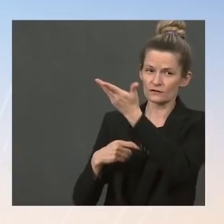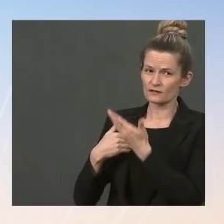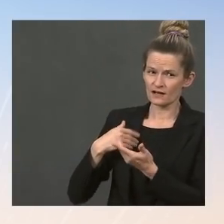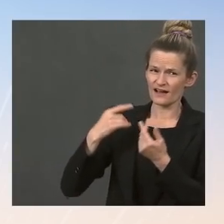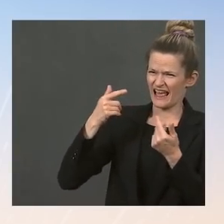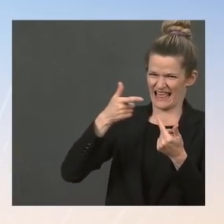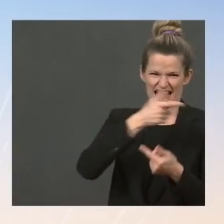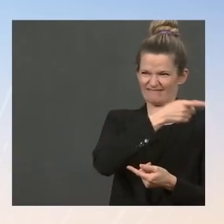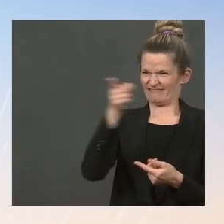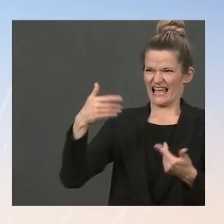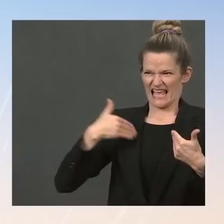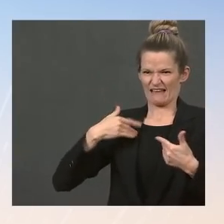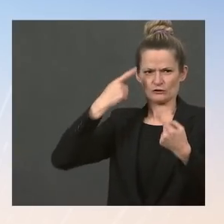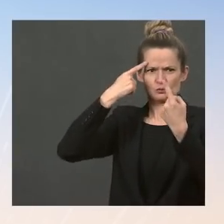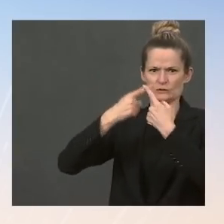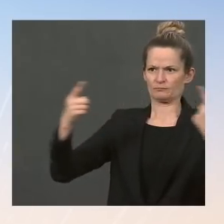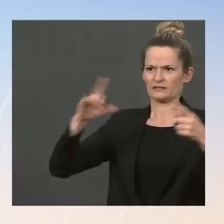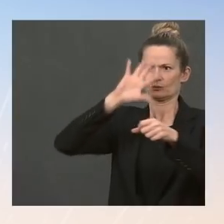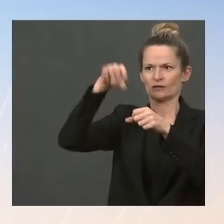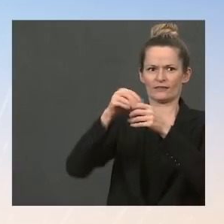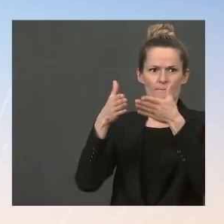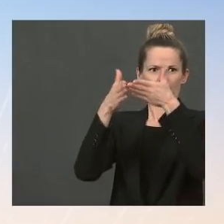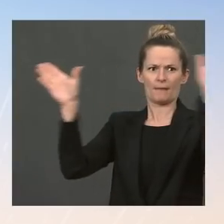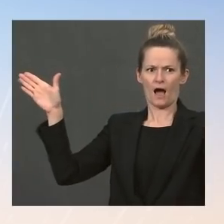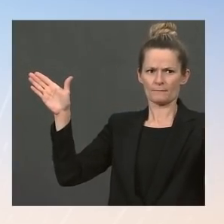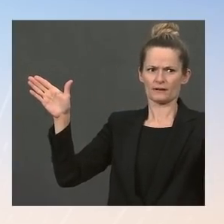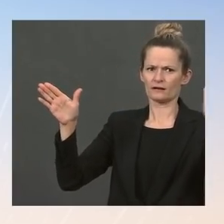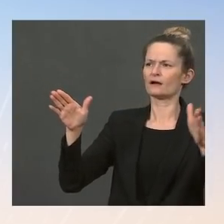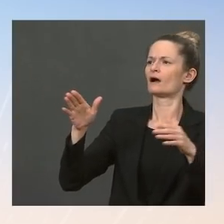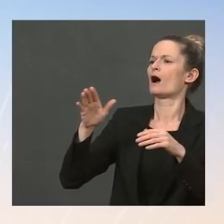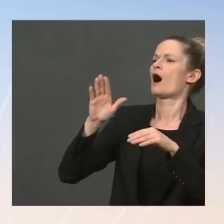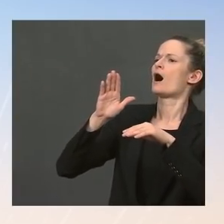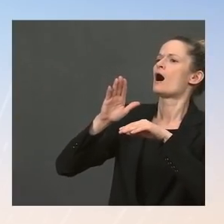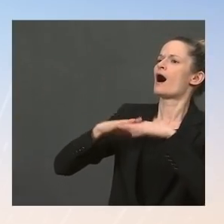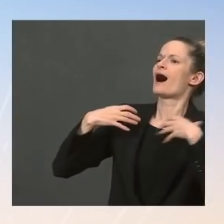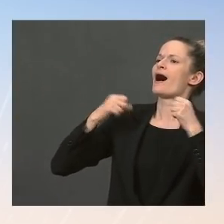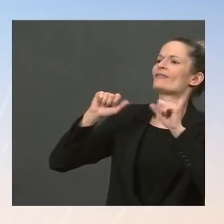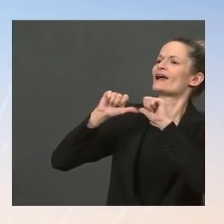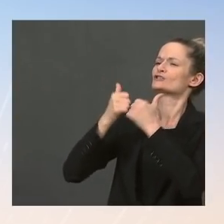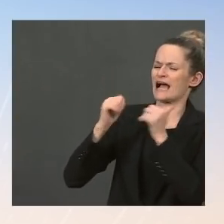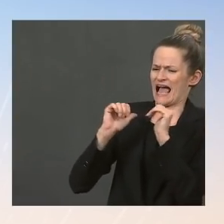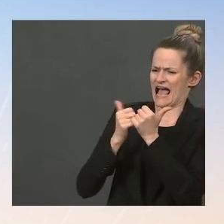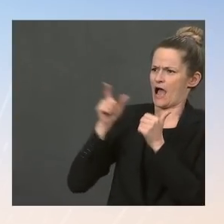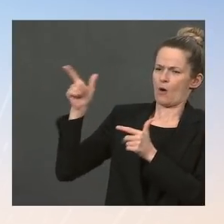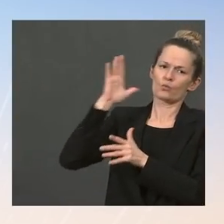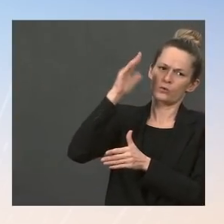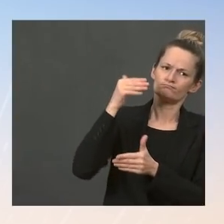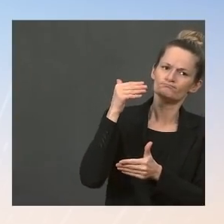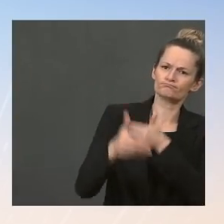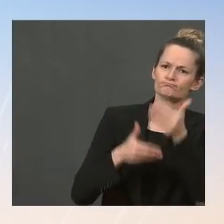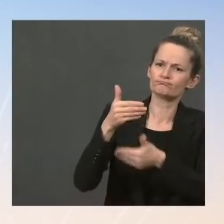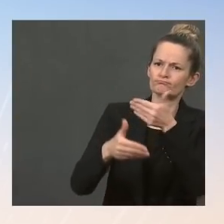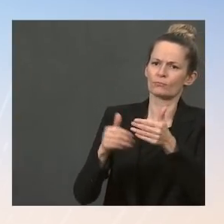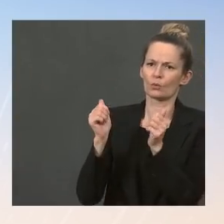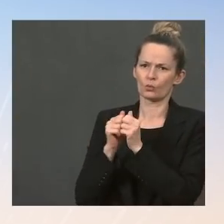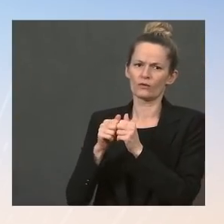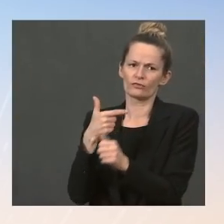about how to move forward. Former scientists from the FDA who left signed on to a study about this,